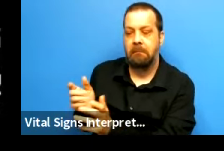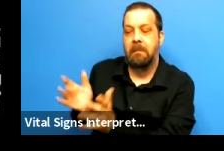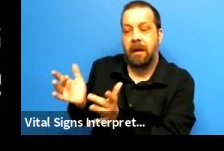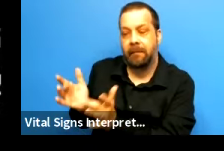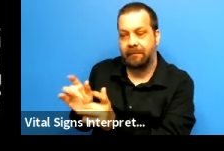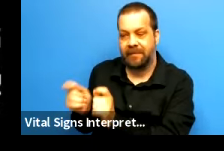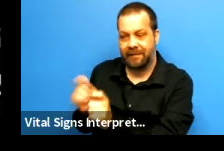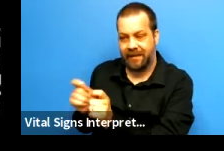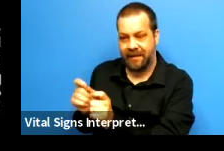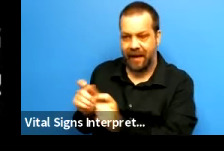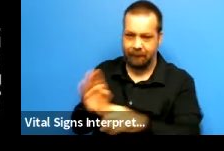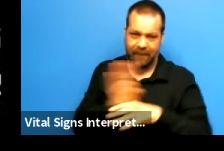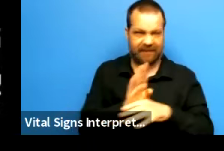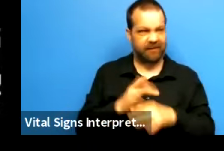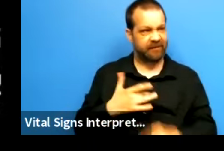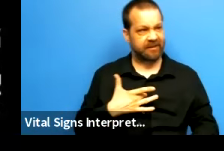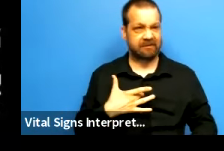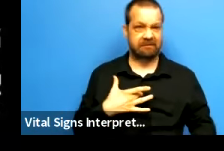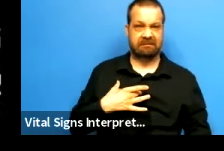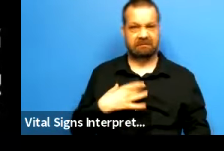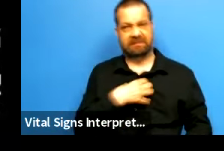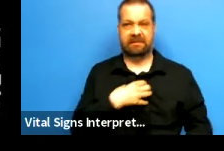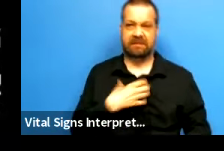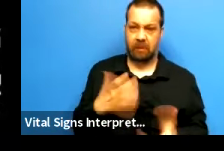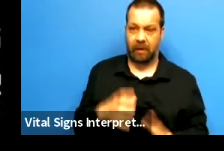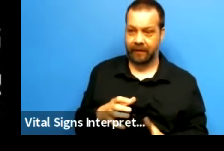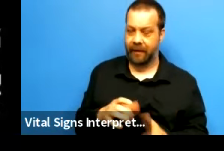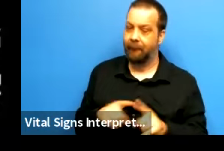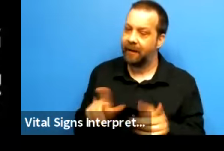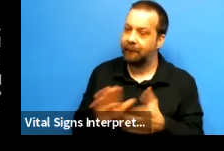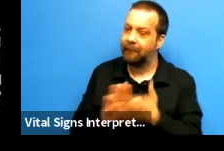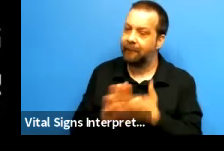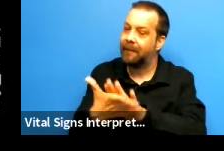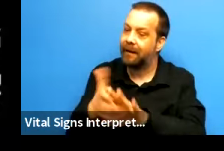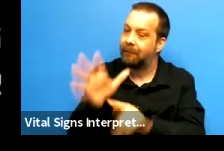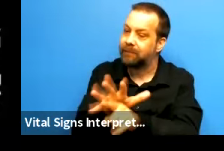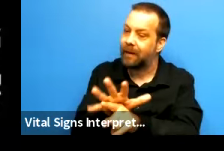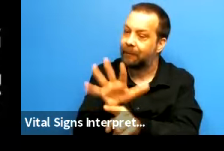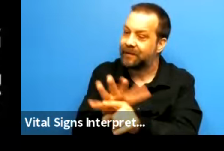because a person with a disability asked for them are now more common place.